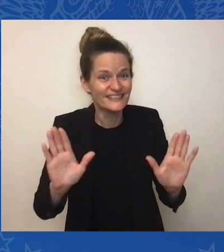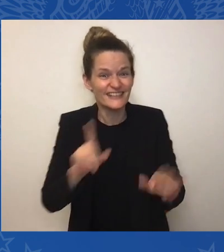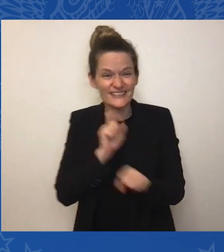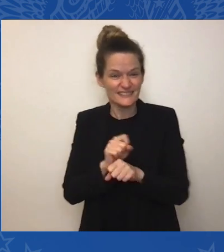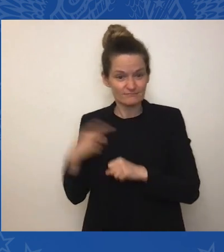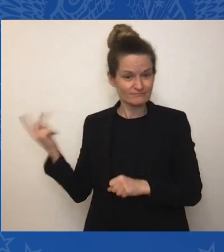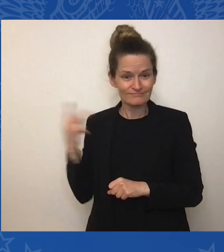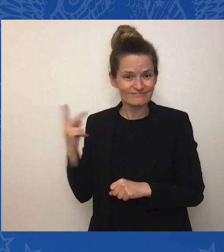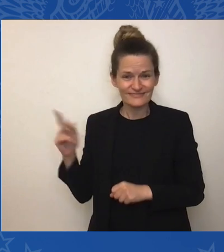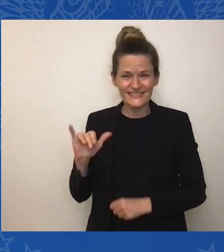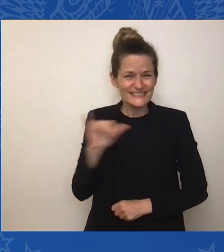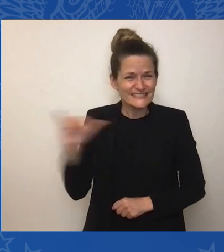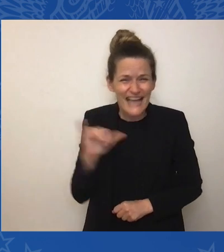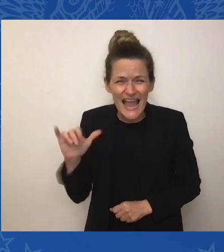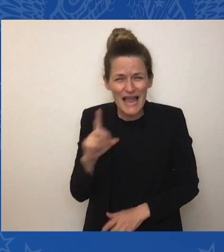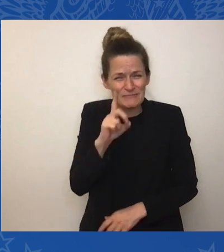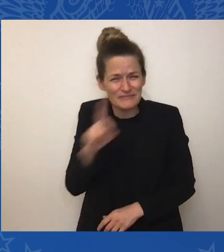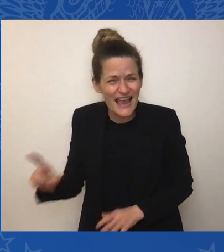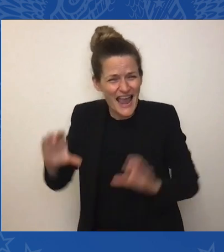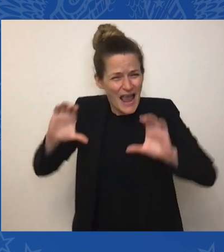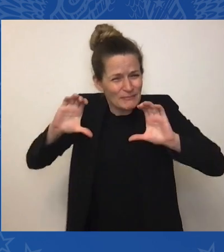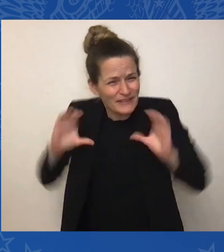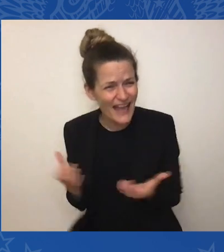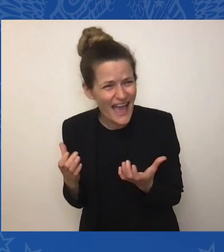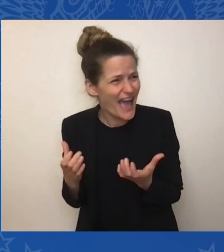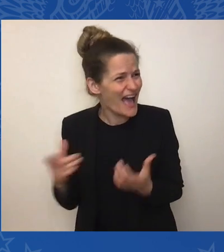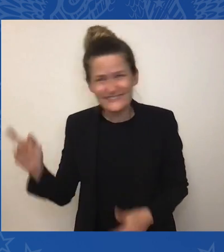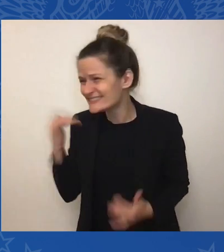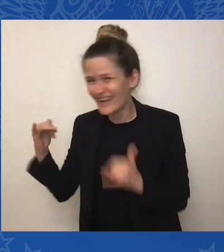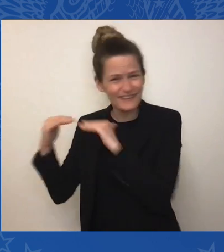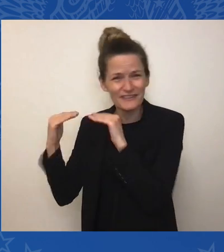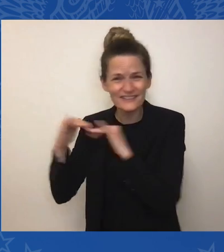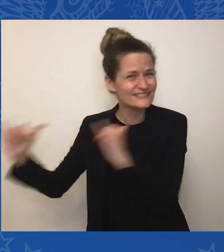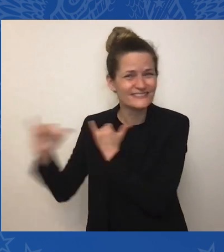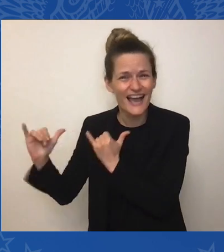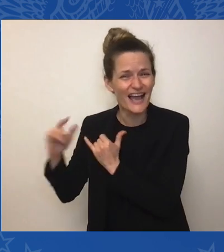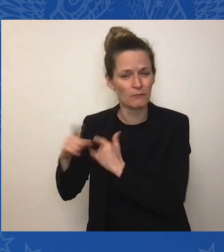We used to be three years apart, and now Val is 22 years younger than I am.